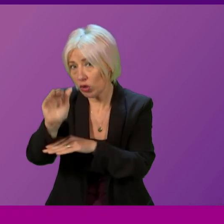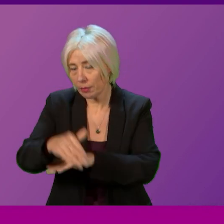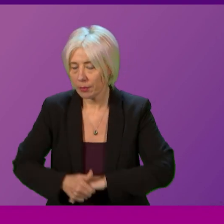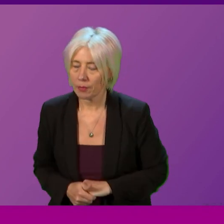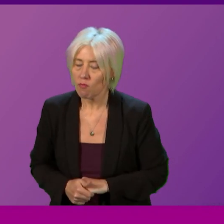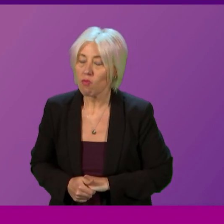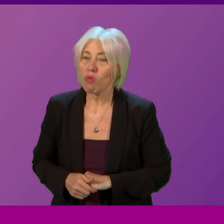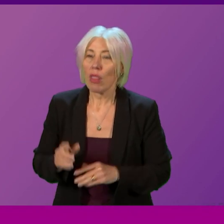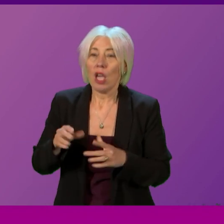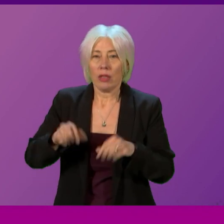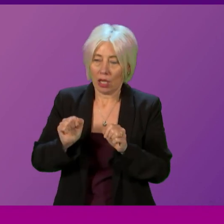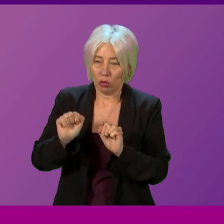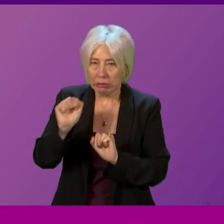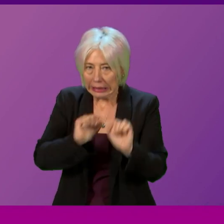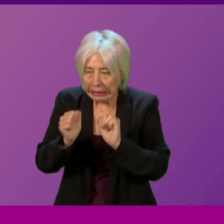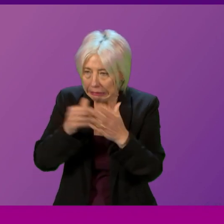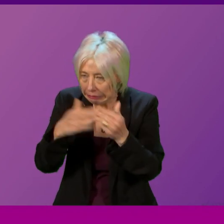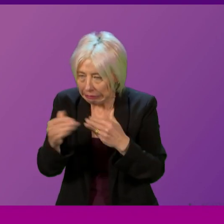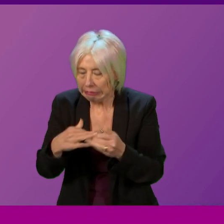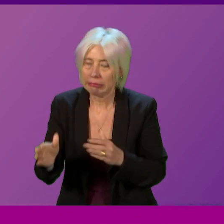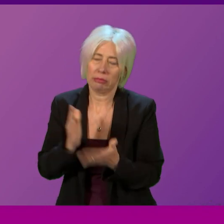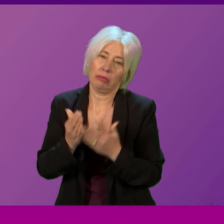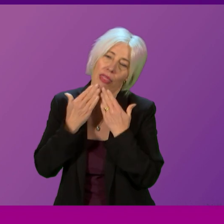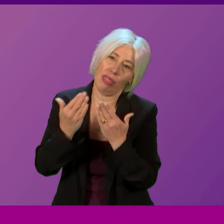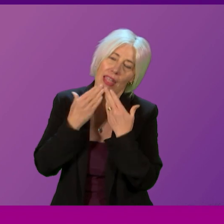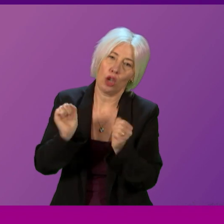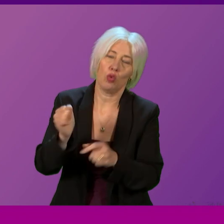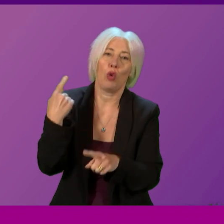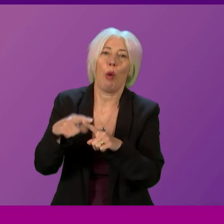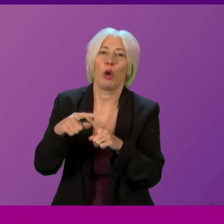As the clean-up continues, I take this opportunity to thank our emergency services and all local